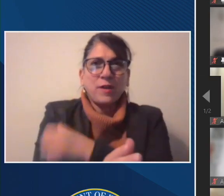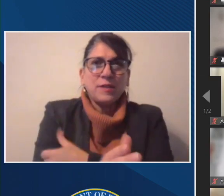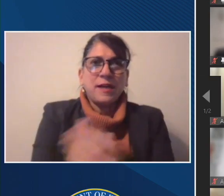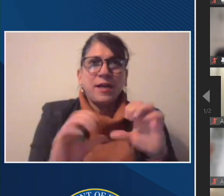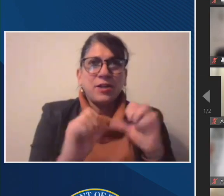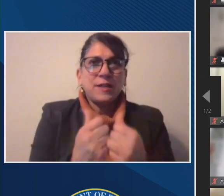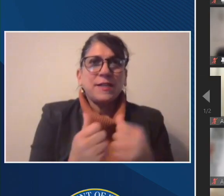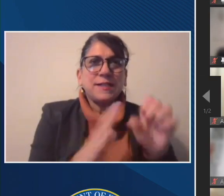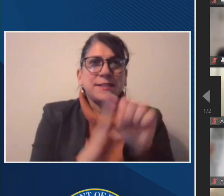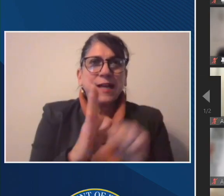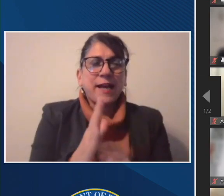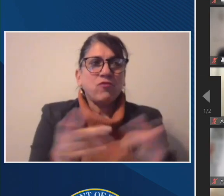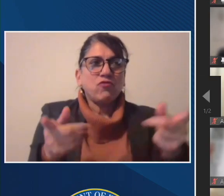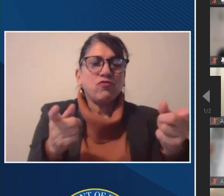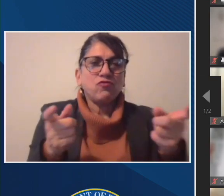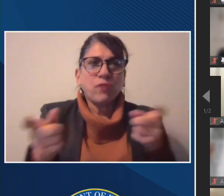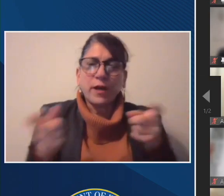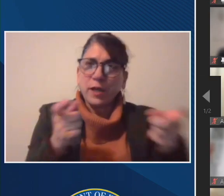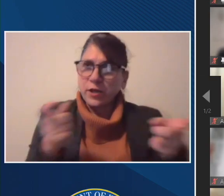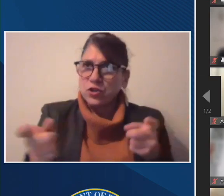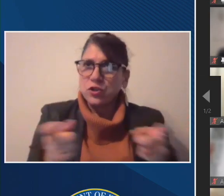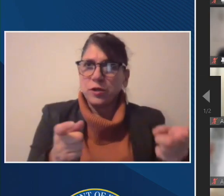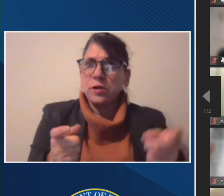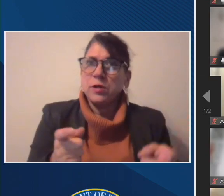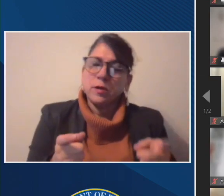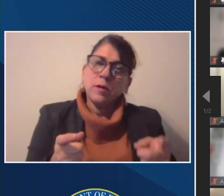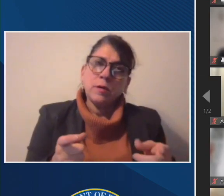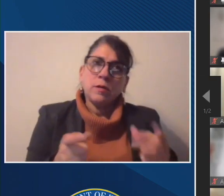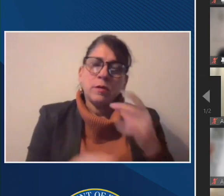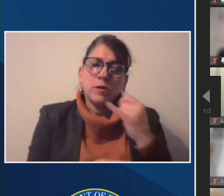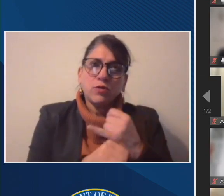institutions of higher education is currently vacant.